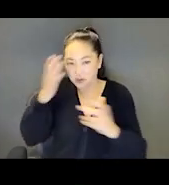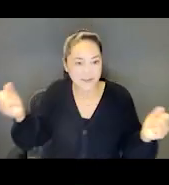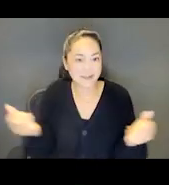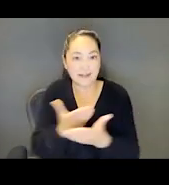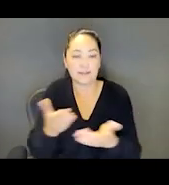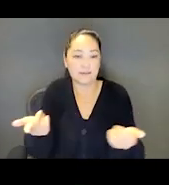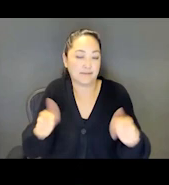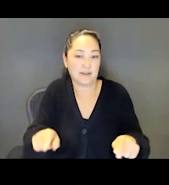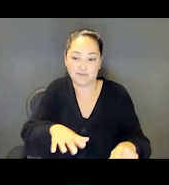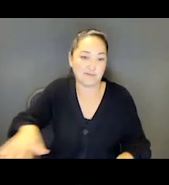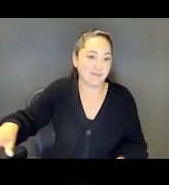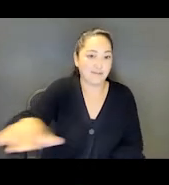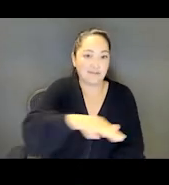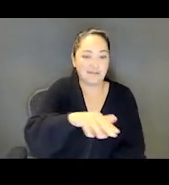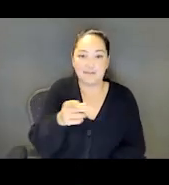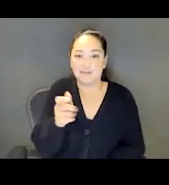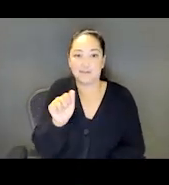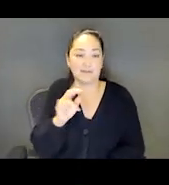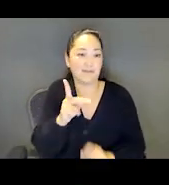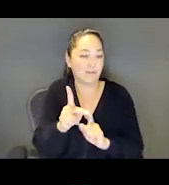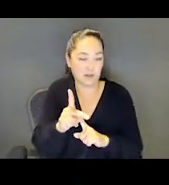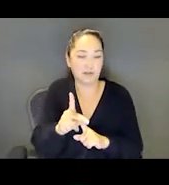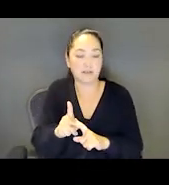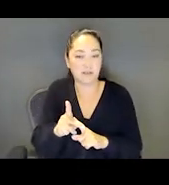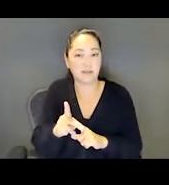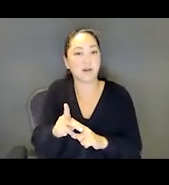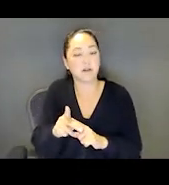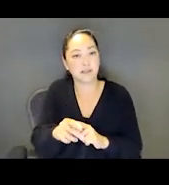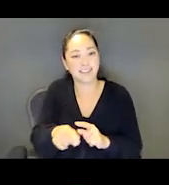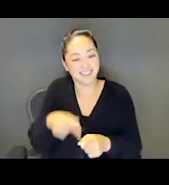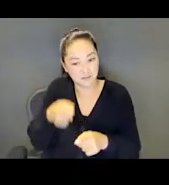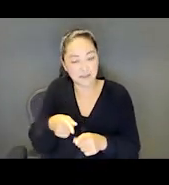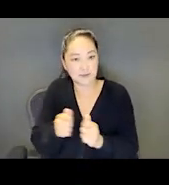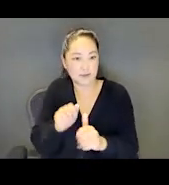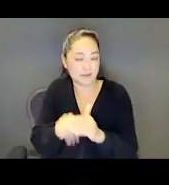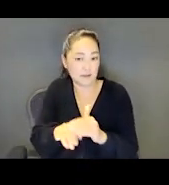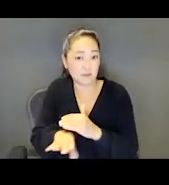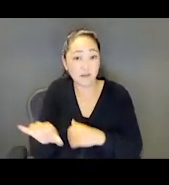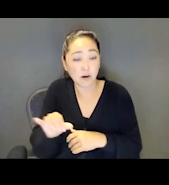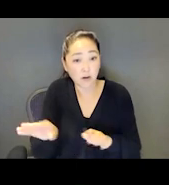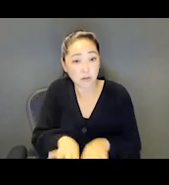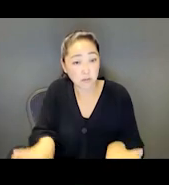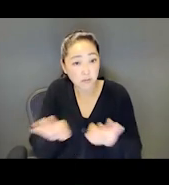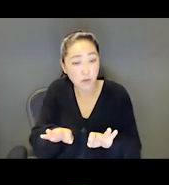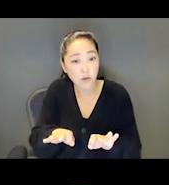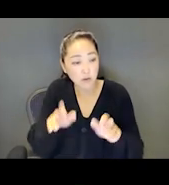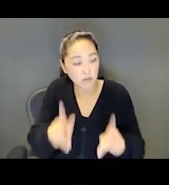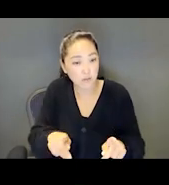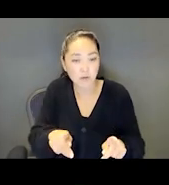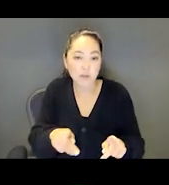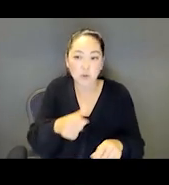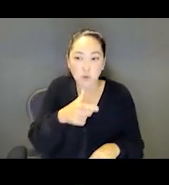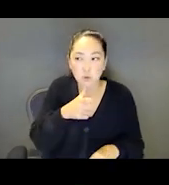on. Accessibility but it's also key for the people that are looking into accessibility